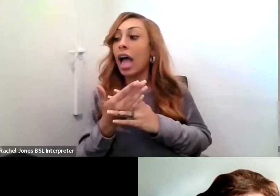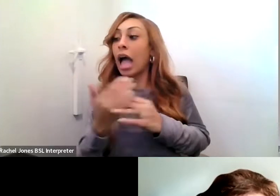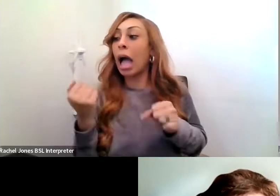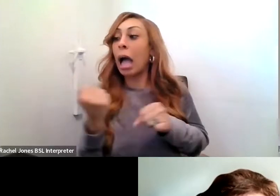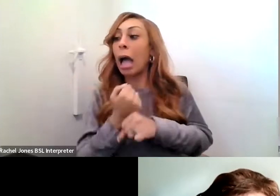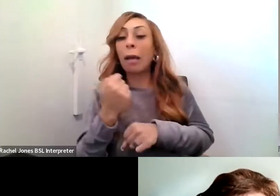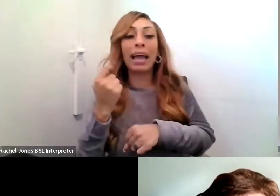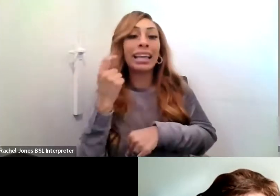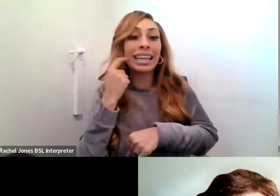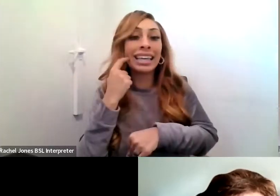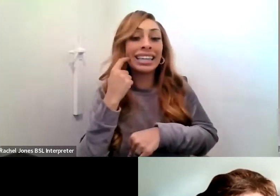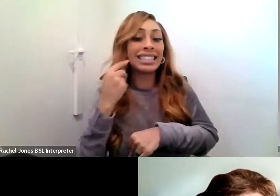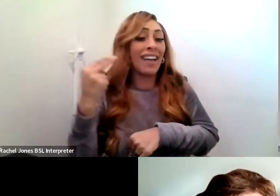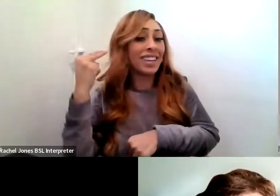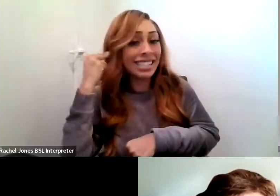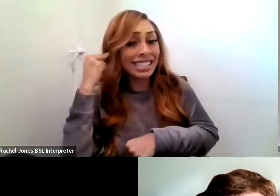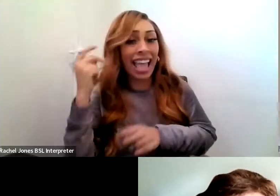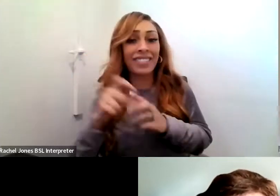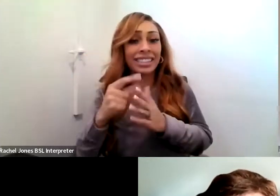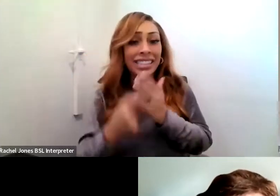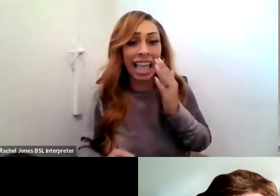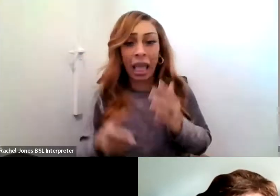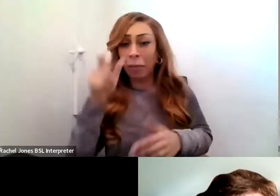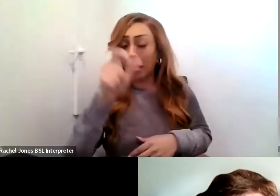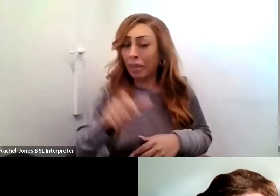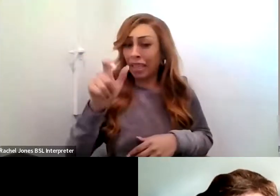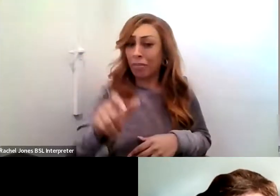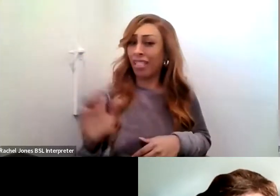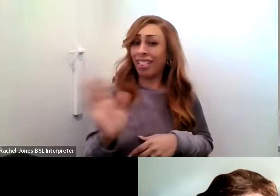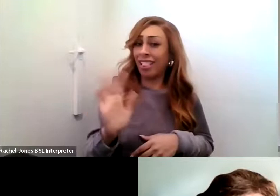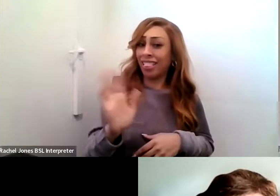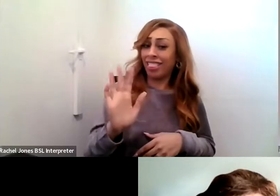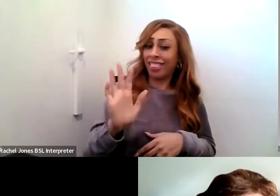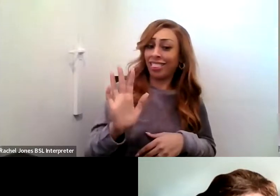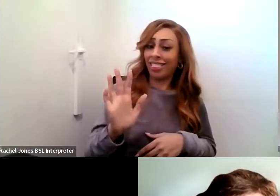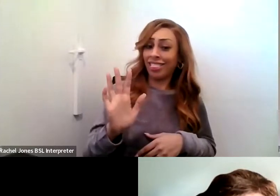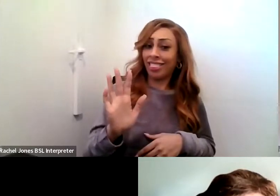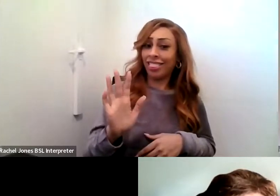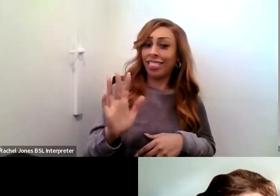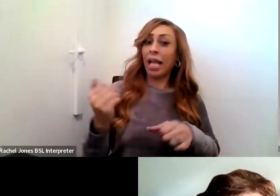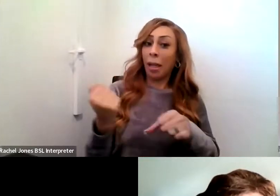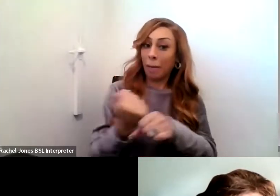for deaf and disabled people to experience the work. I would say there that it's about making it possible,